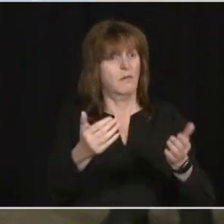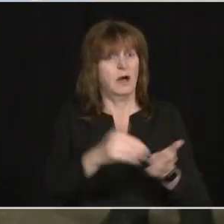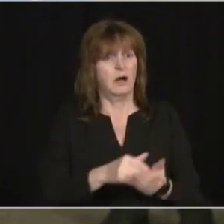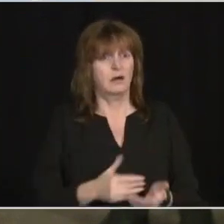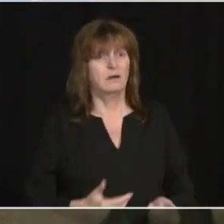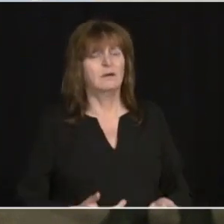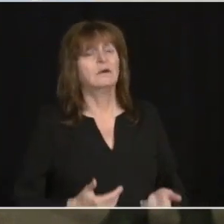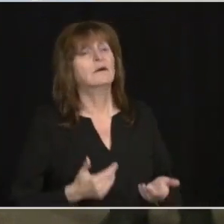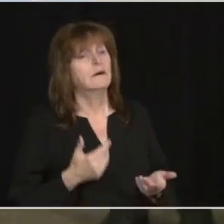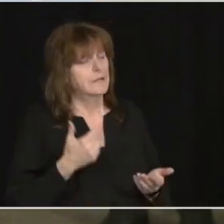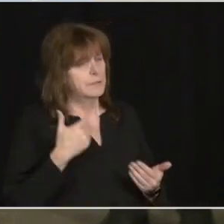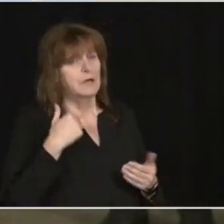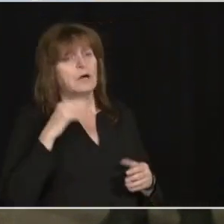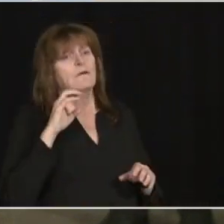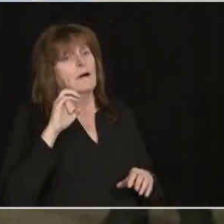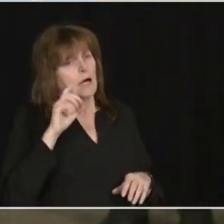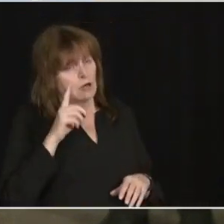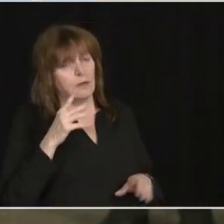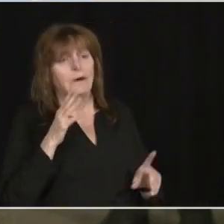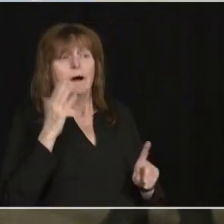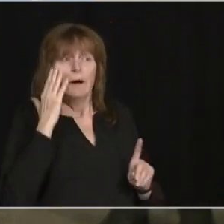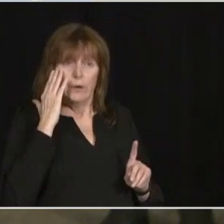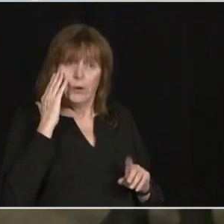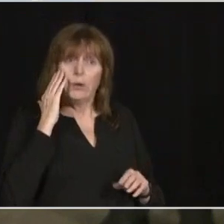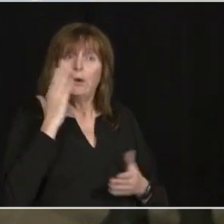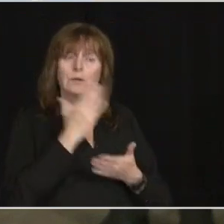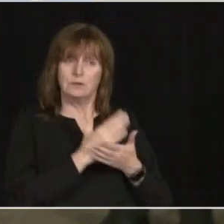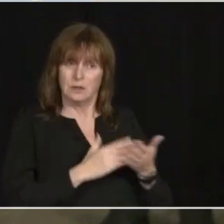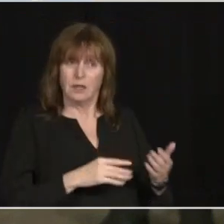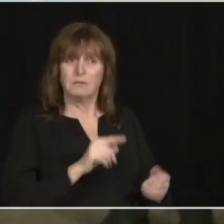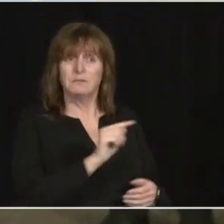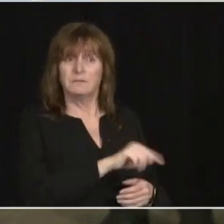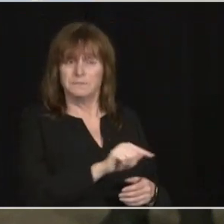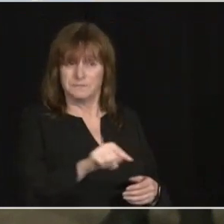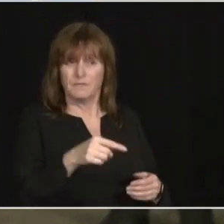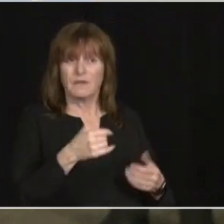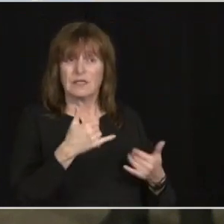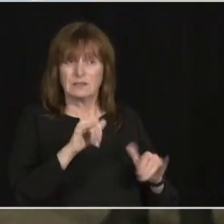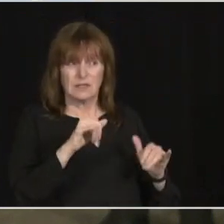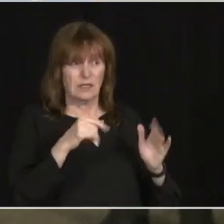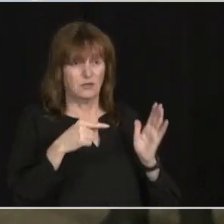operators were charging you for a service that was not being rendered because of course they